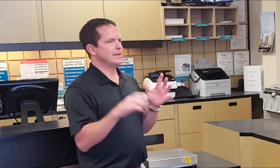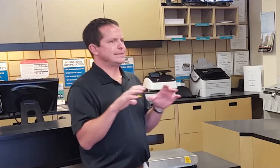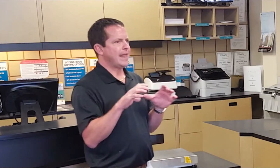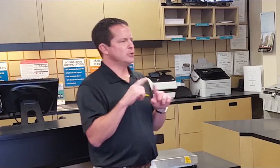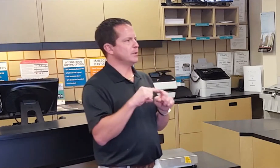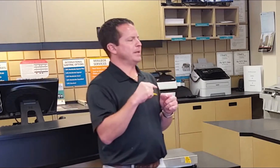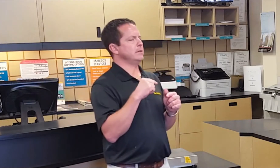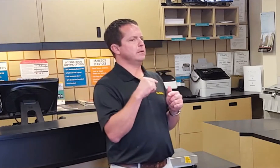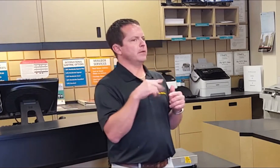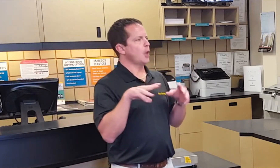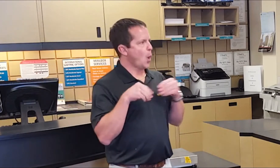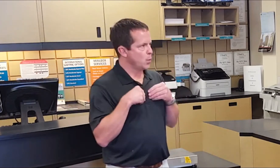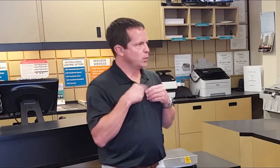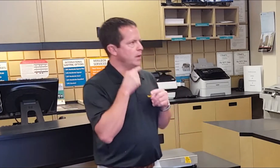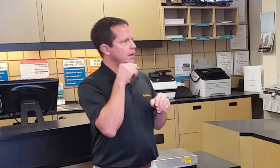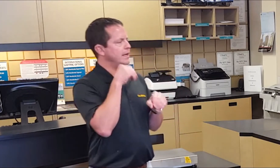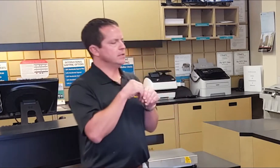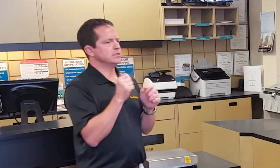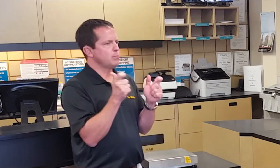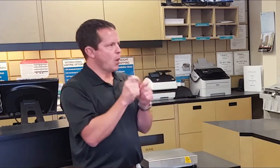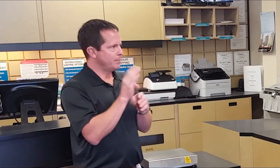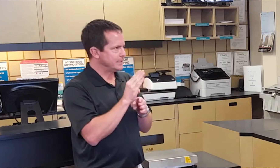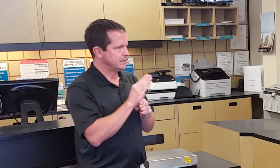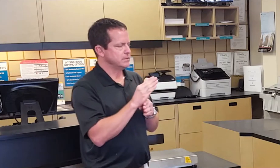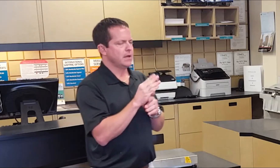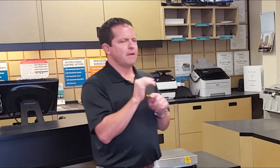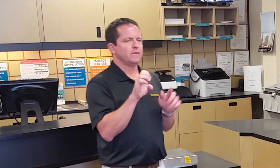What to do when becoming an owner of this kind of business.